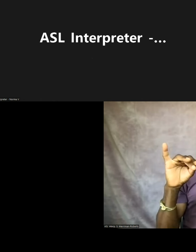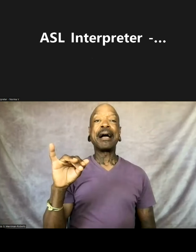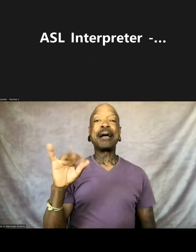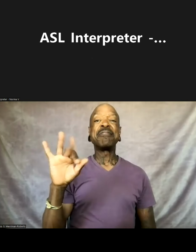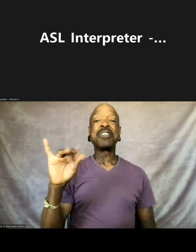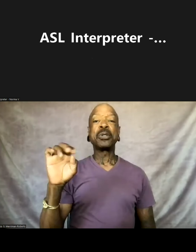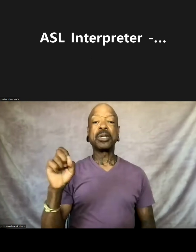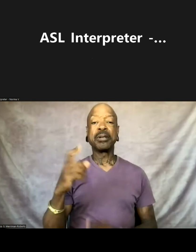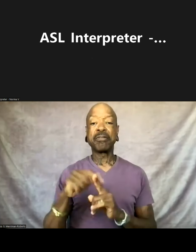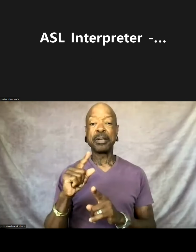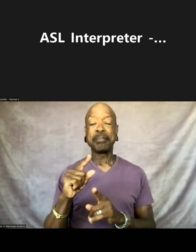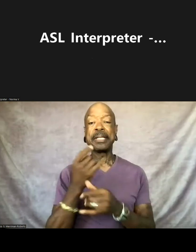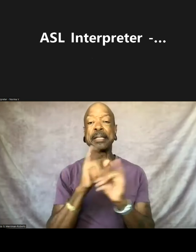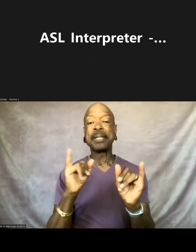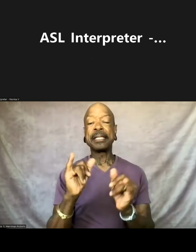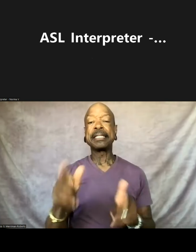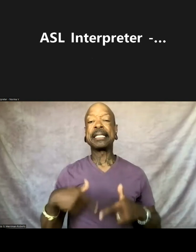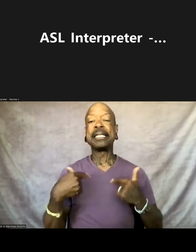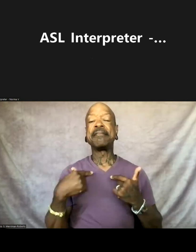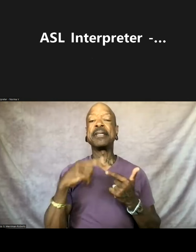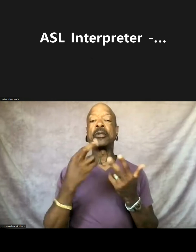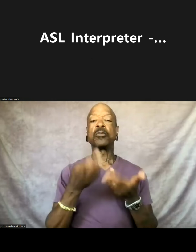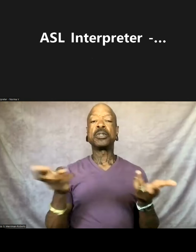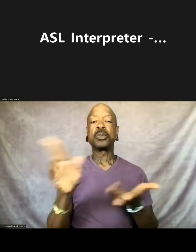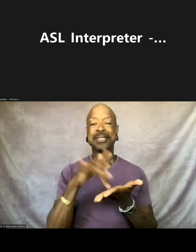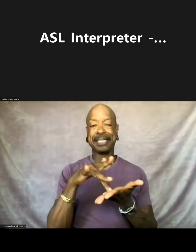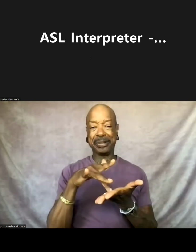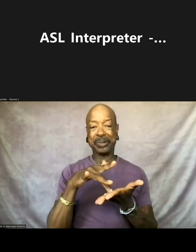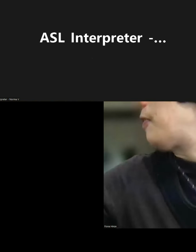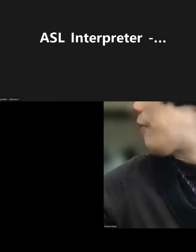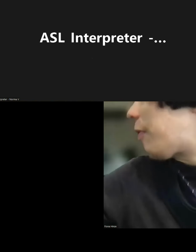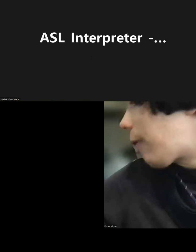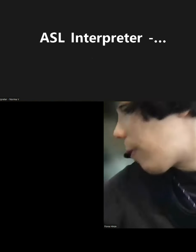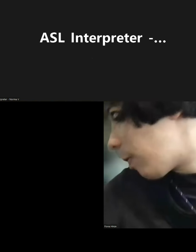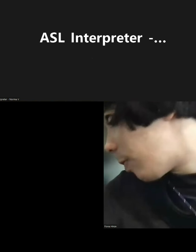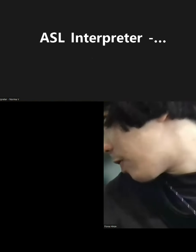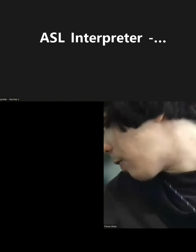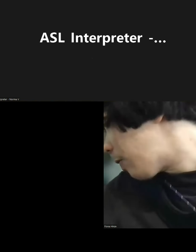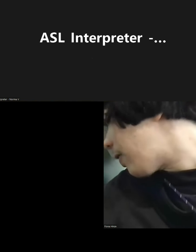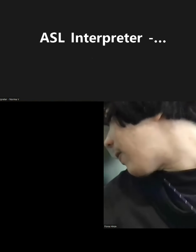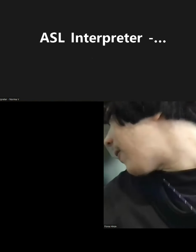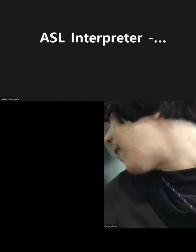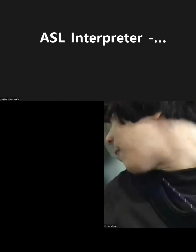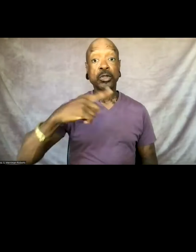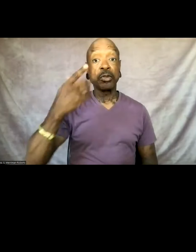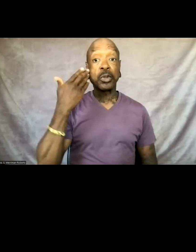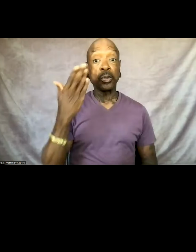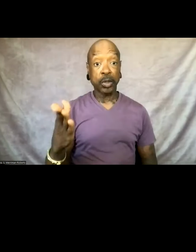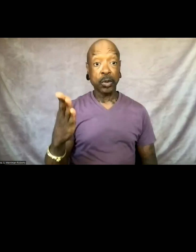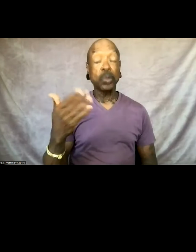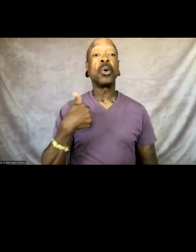homestead decision and the ADA . » Good evening, everyone. As